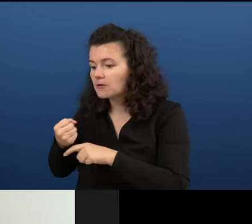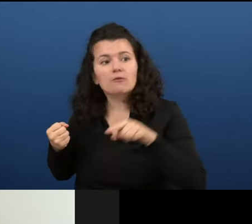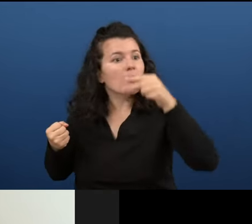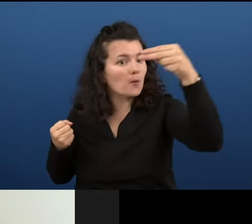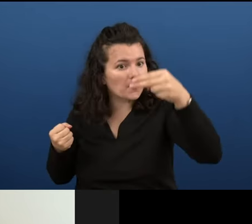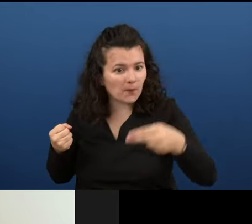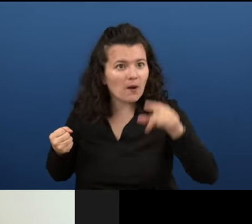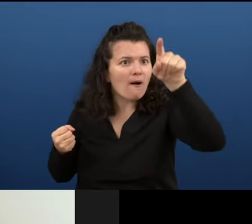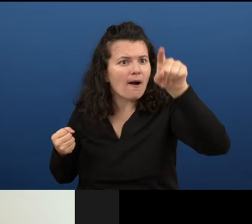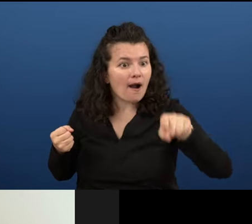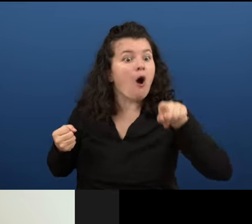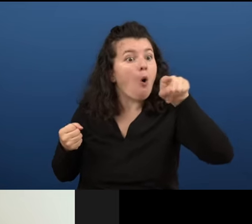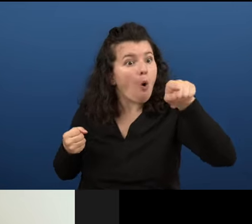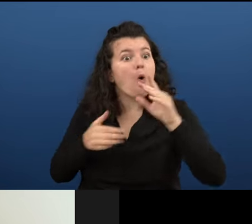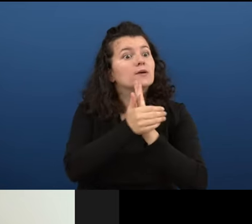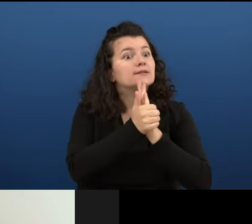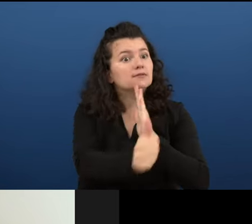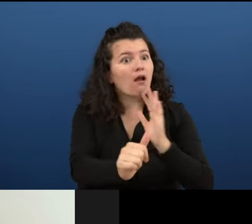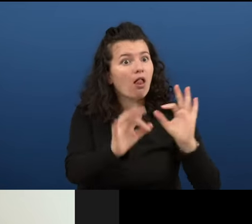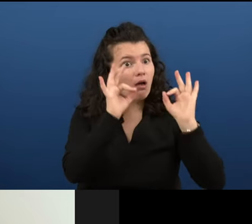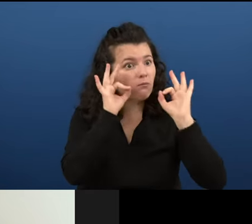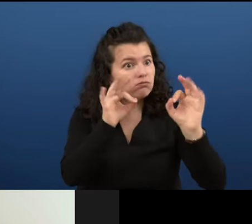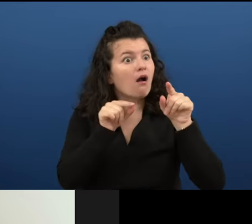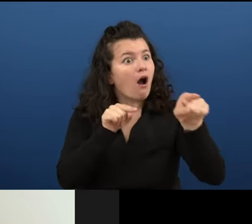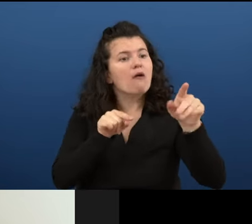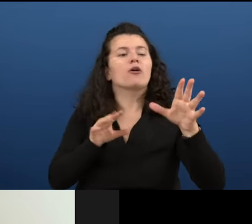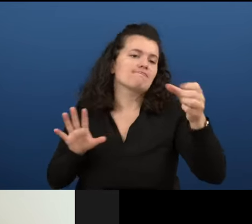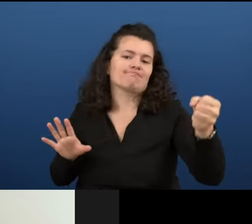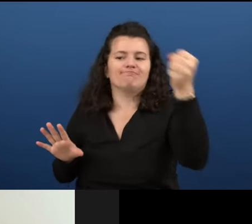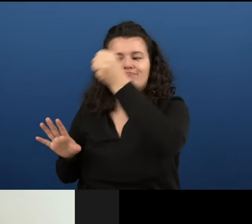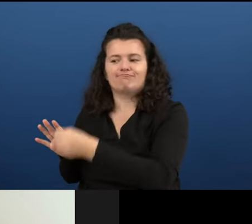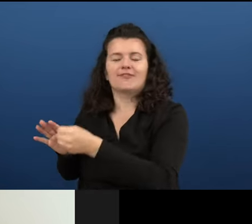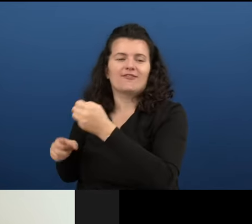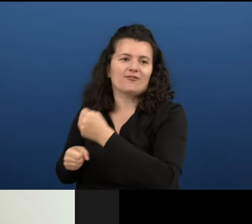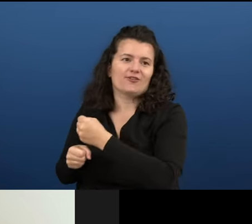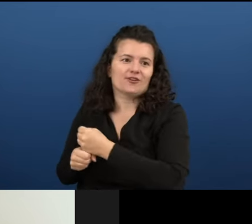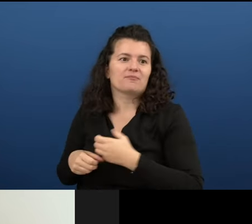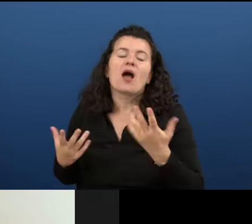with the right skills to perform in that job. And we when we do find them we interview them,